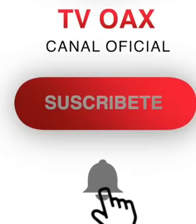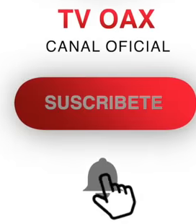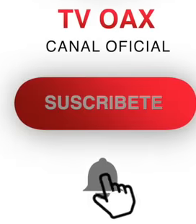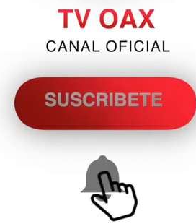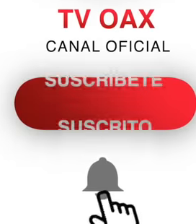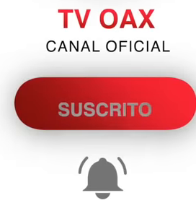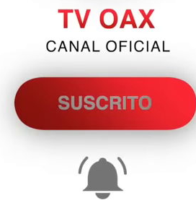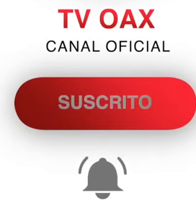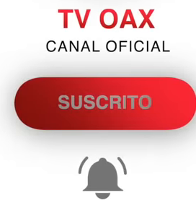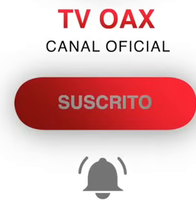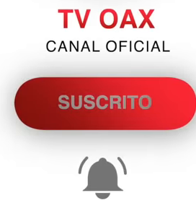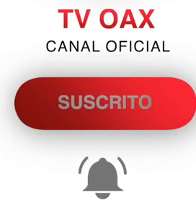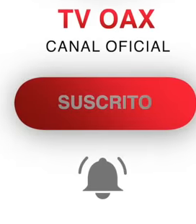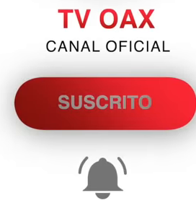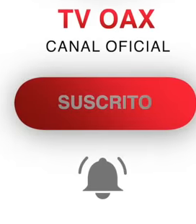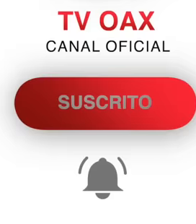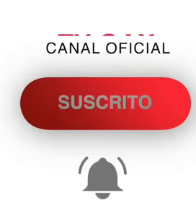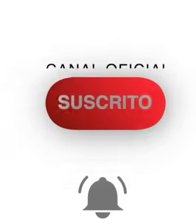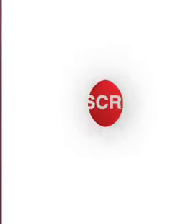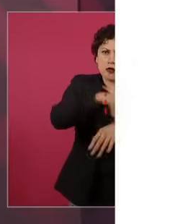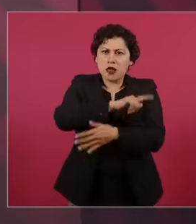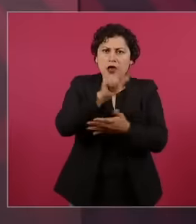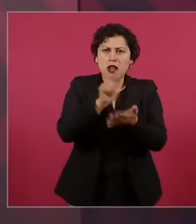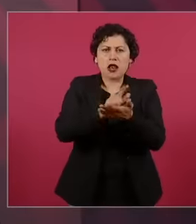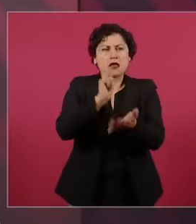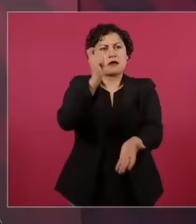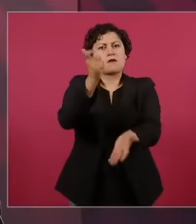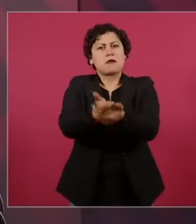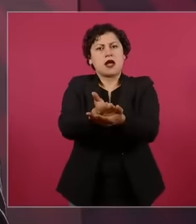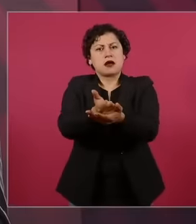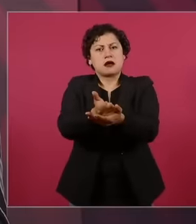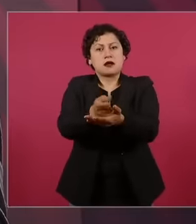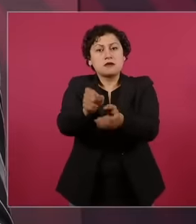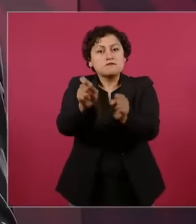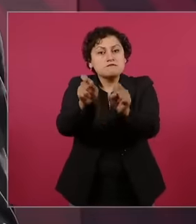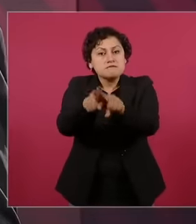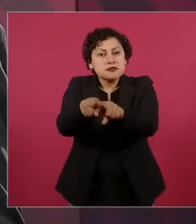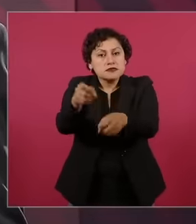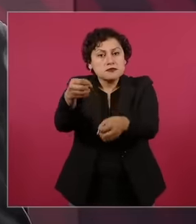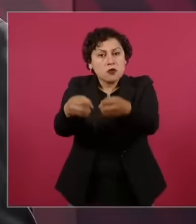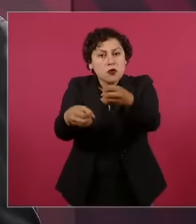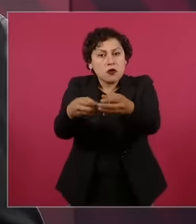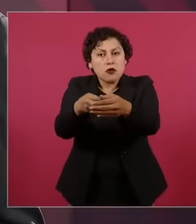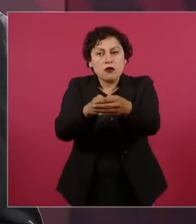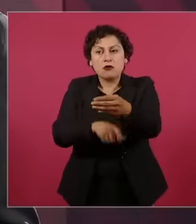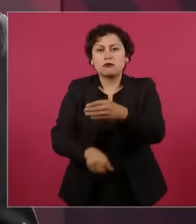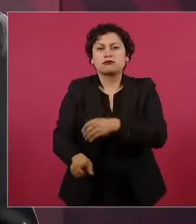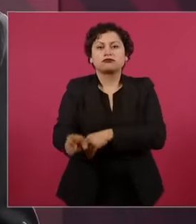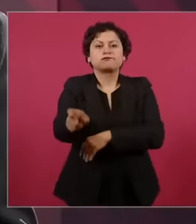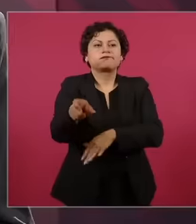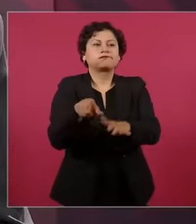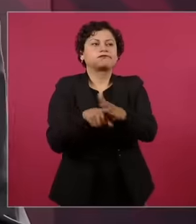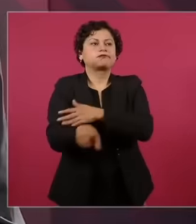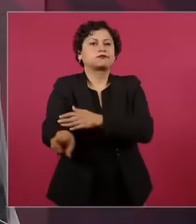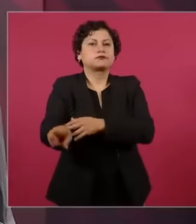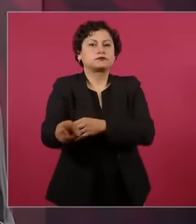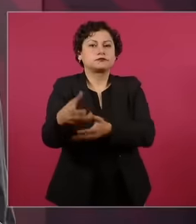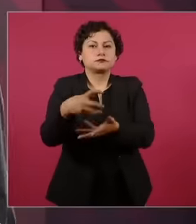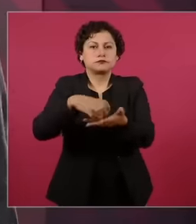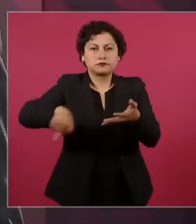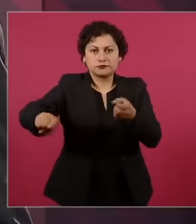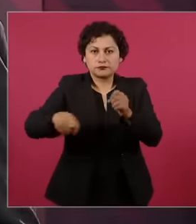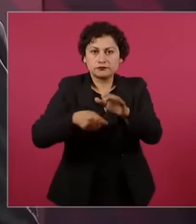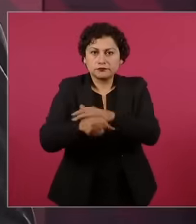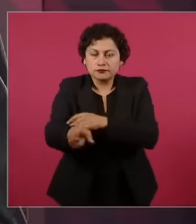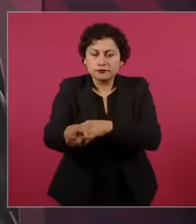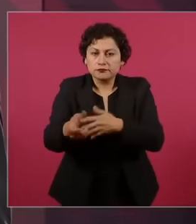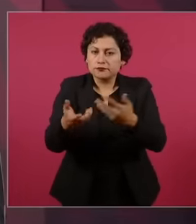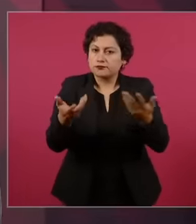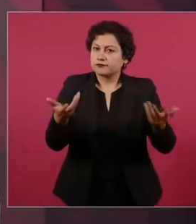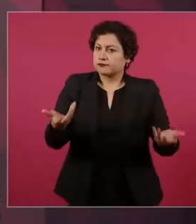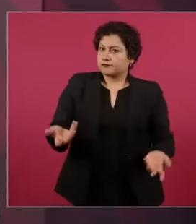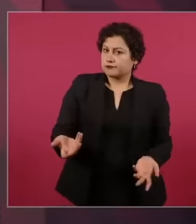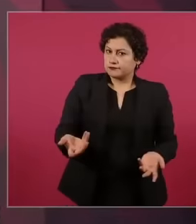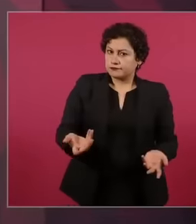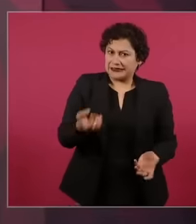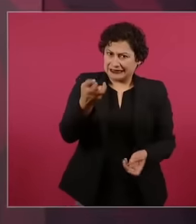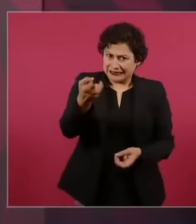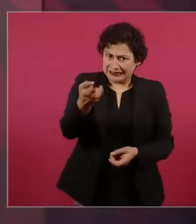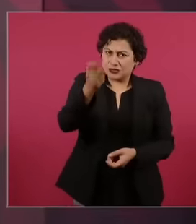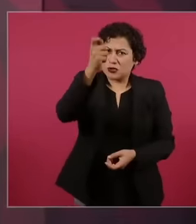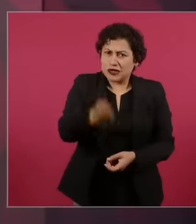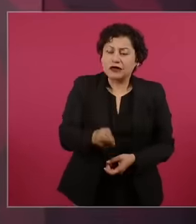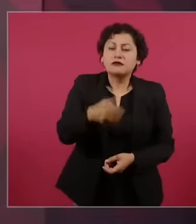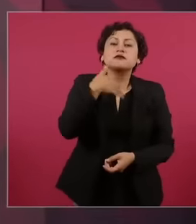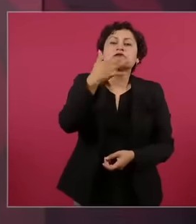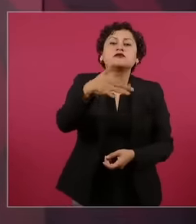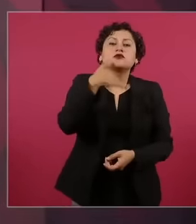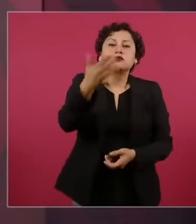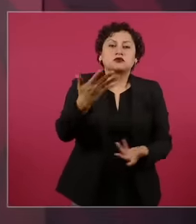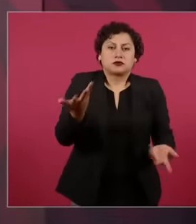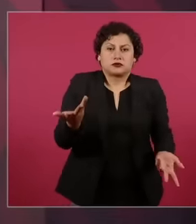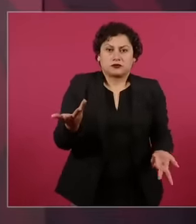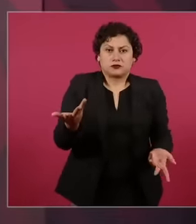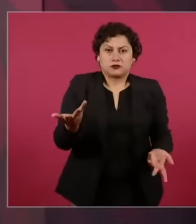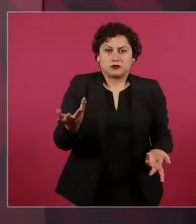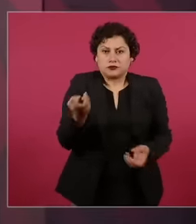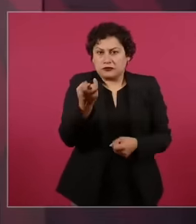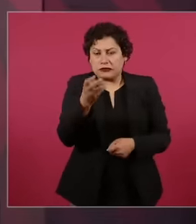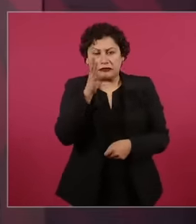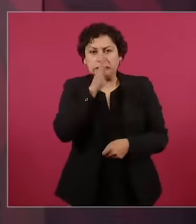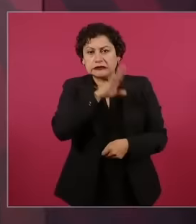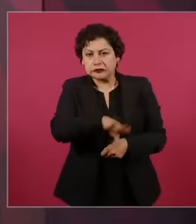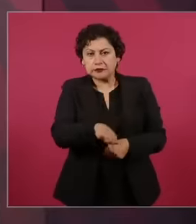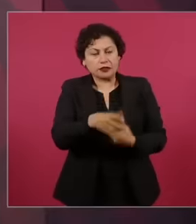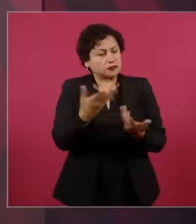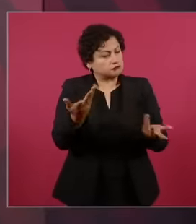how it is so we must continue cleaning corruption so this one